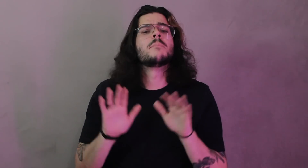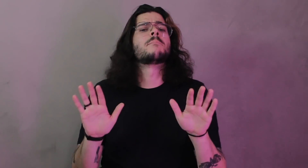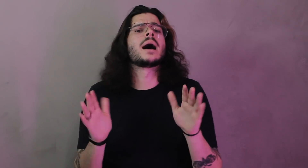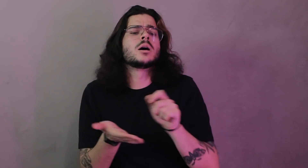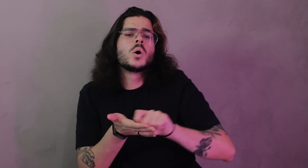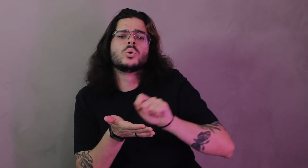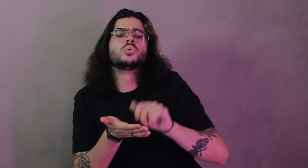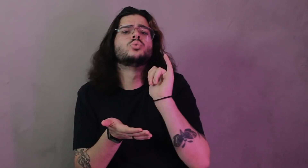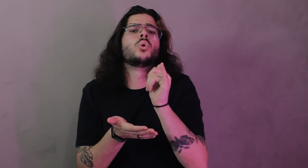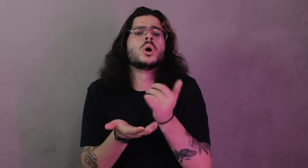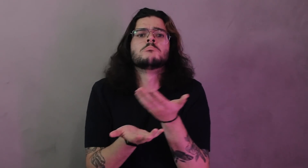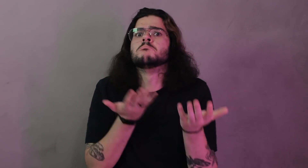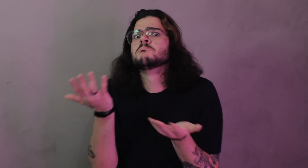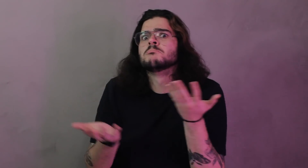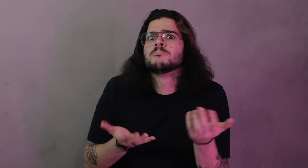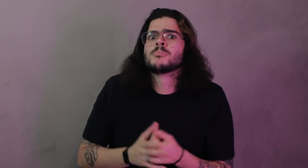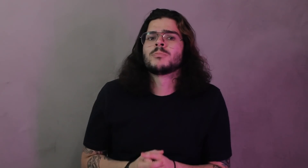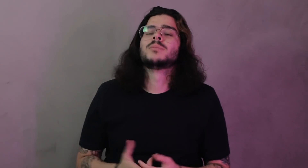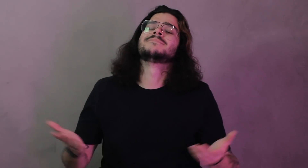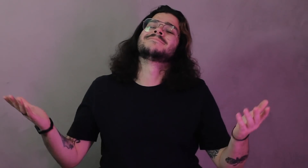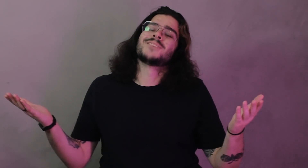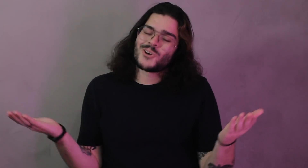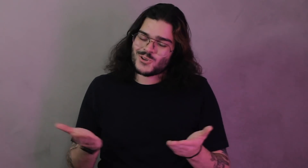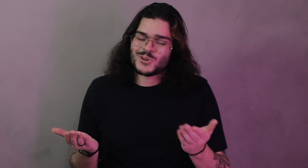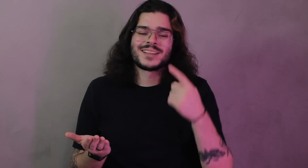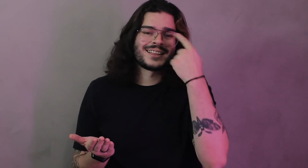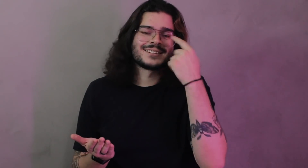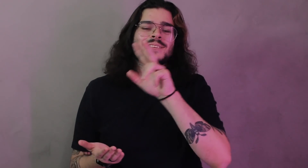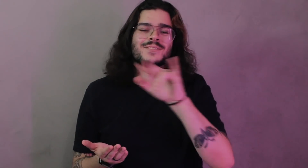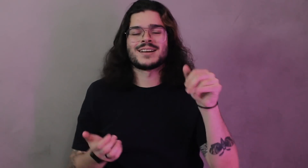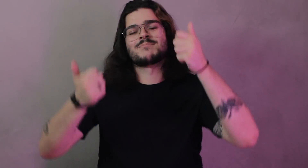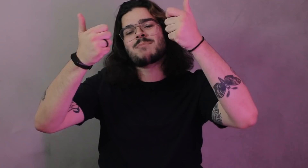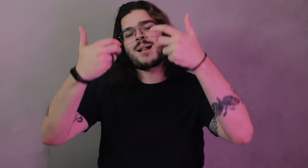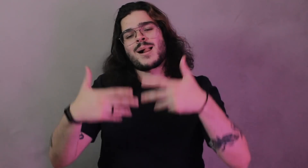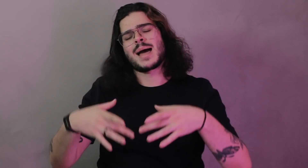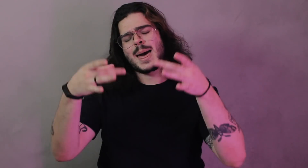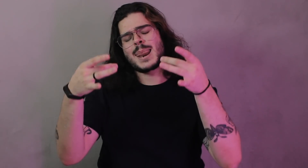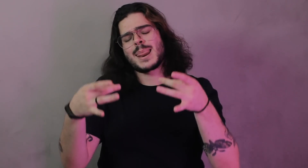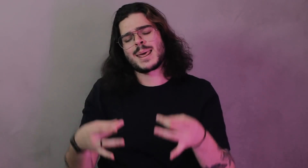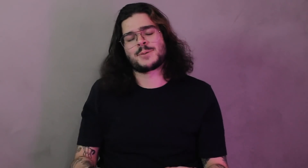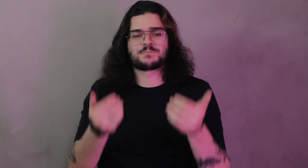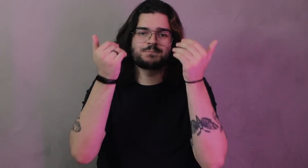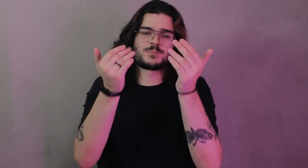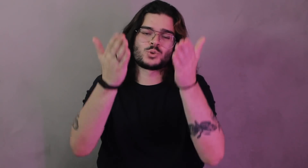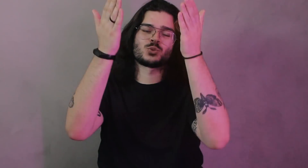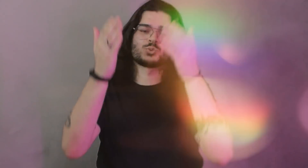And the diary? Now it's Dani's turn to tell!